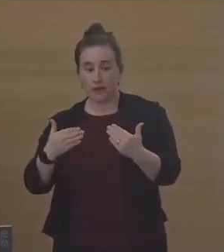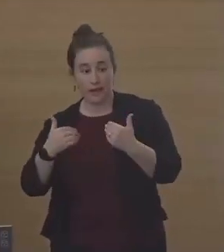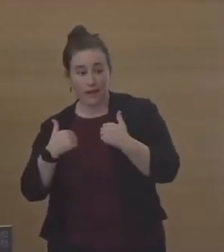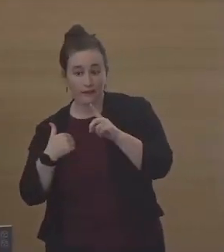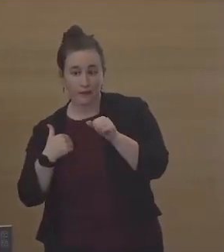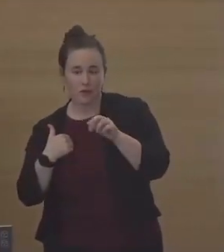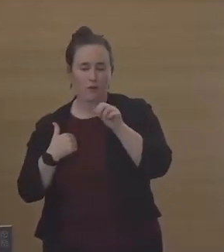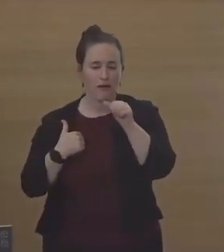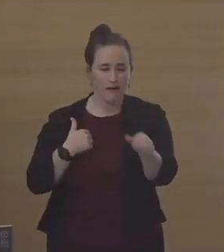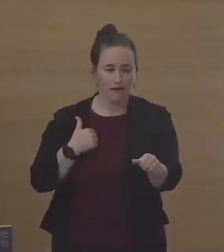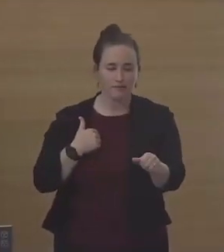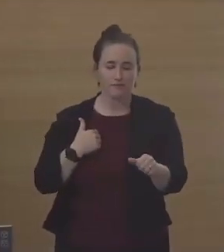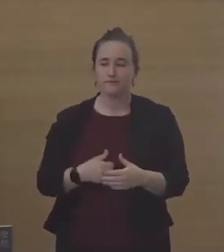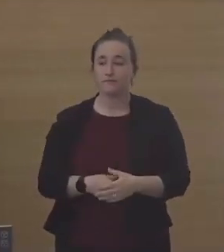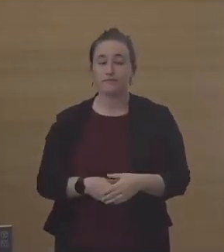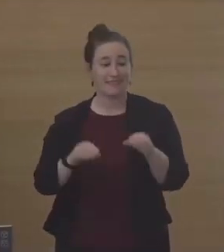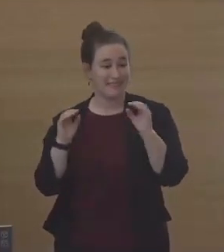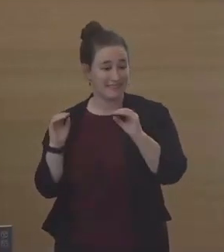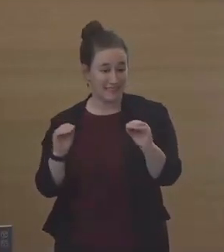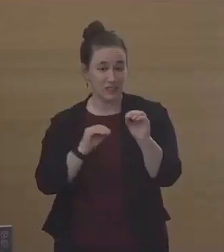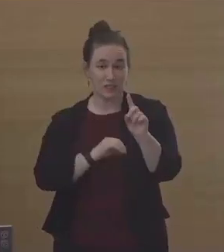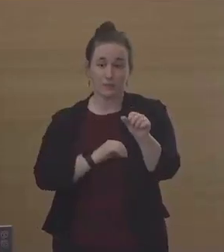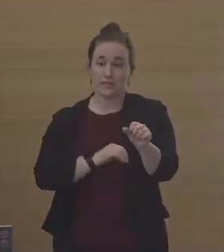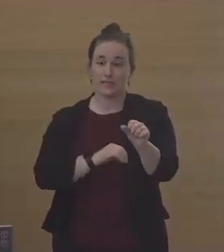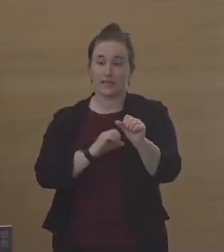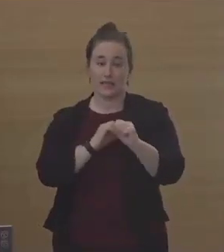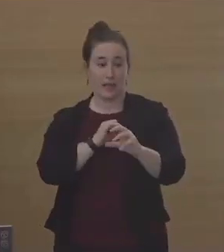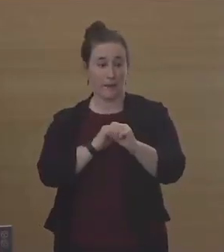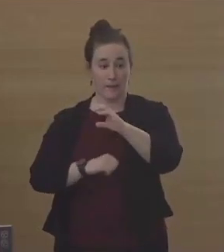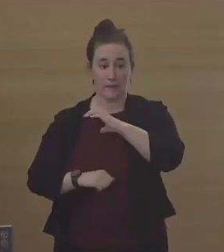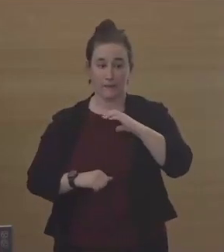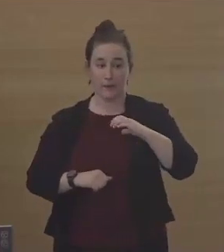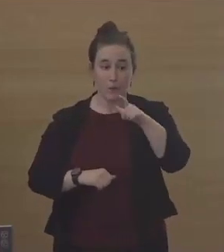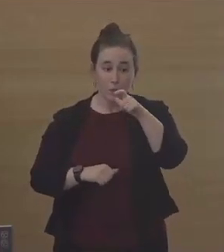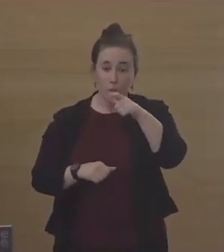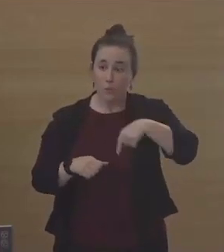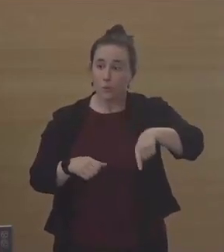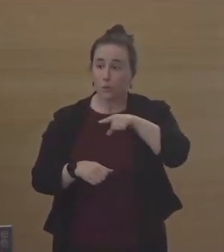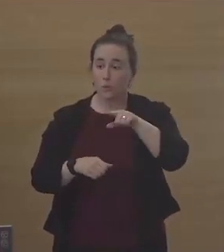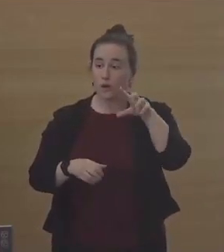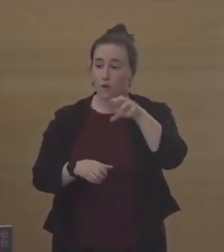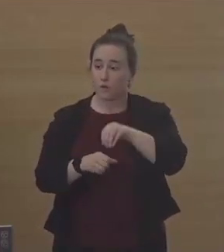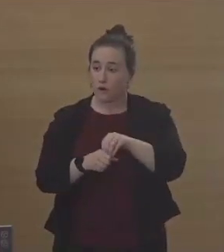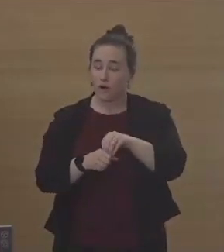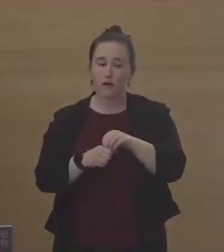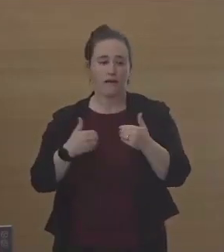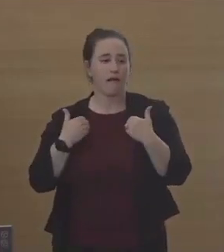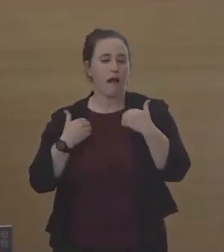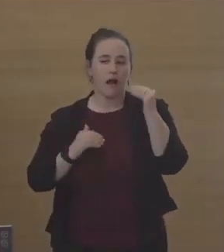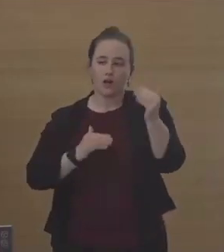The Teach Disability History Campaign Committee is made up entirely of young adults with disabilities,